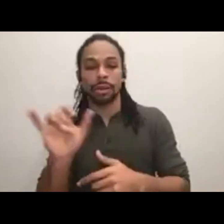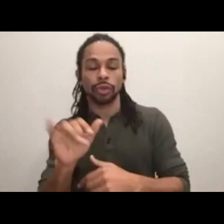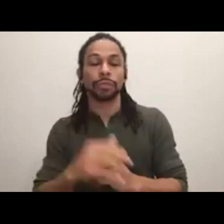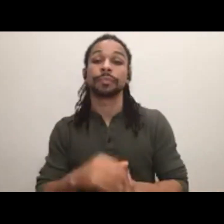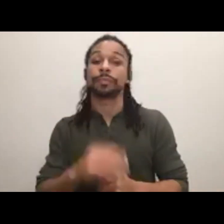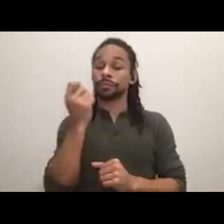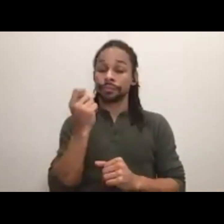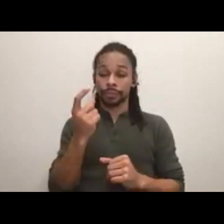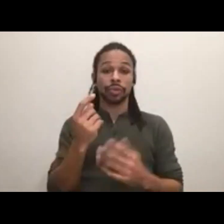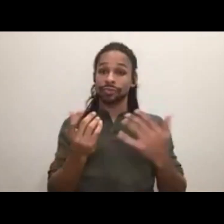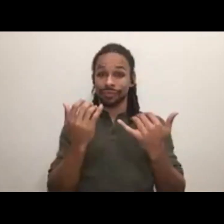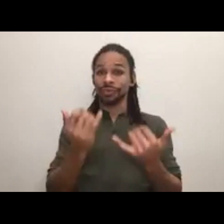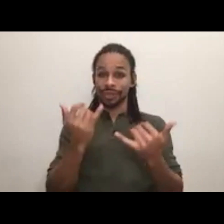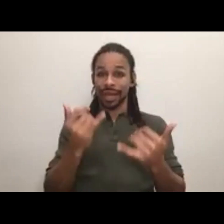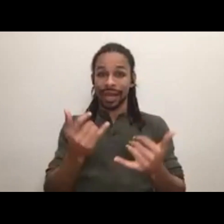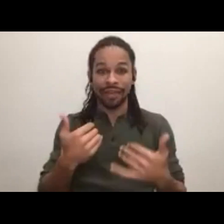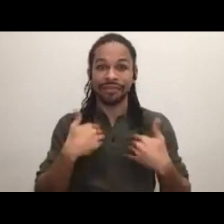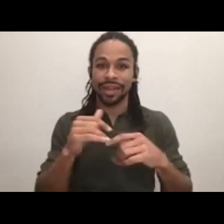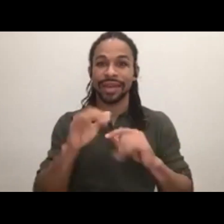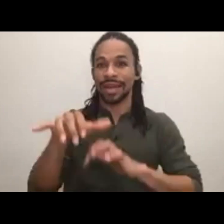Faith our captioner for this event Swe also have A